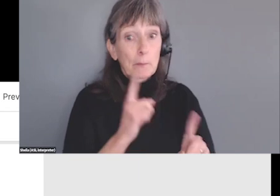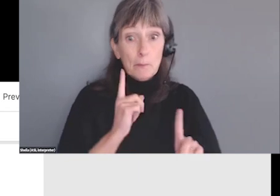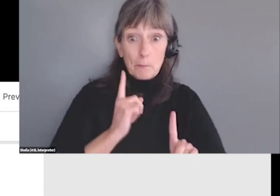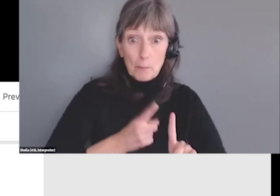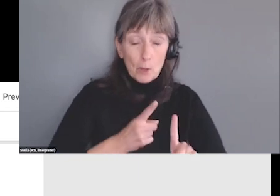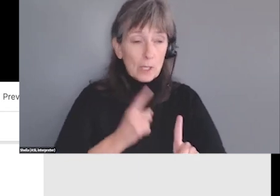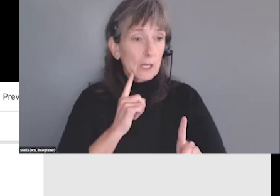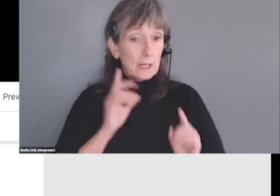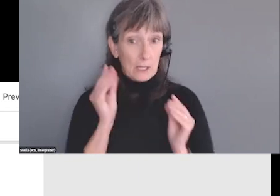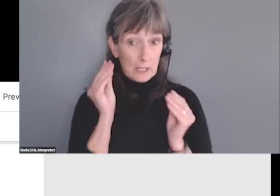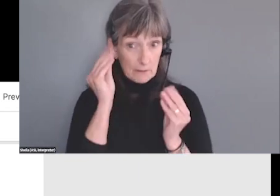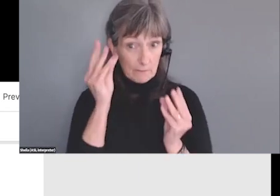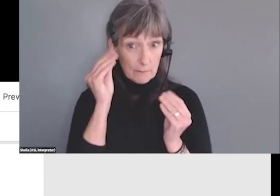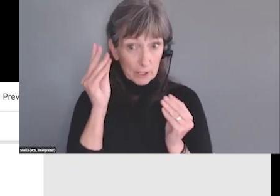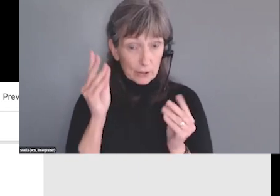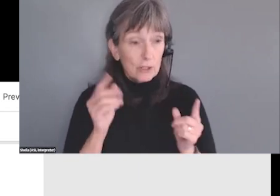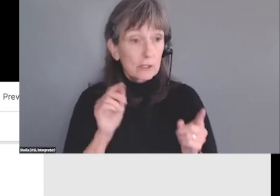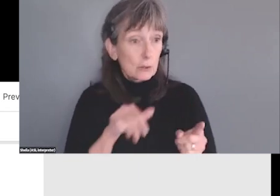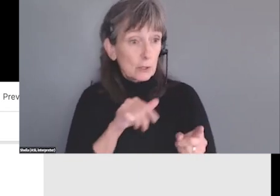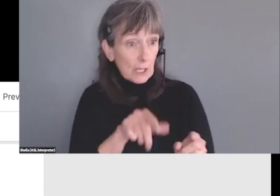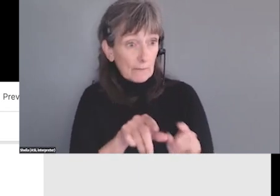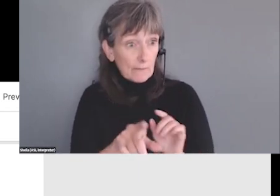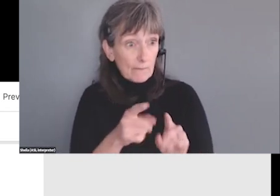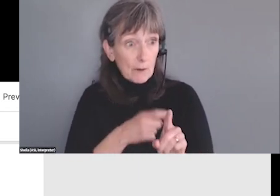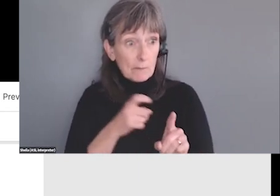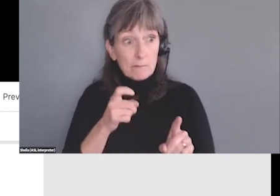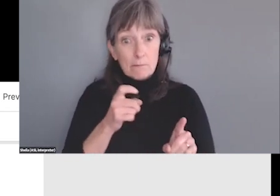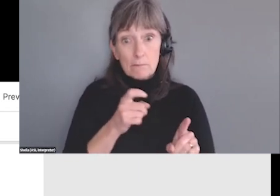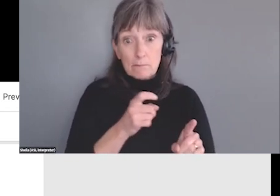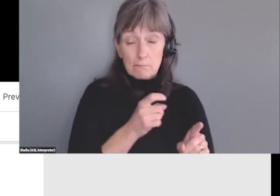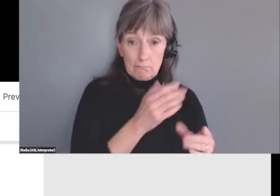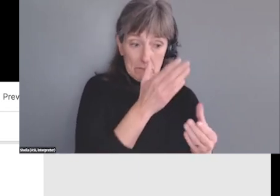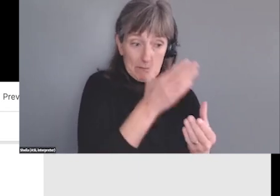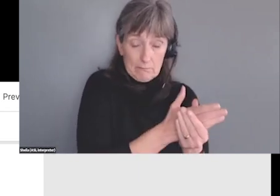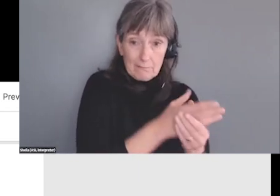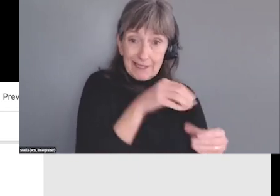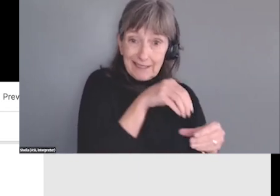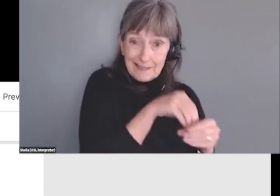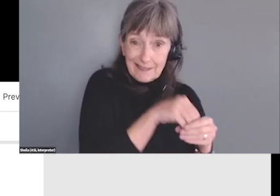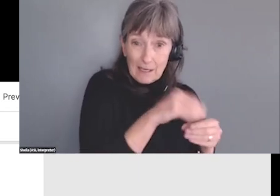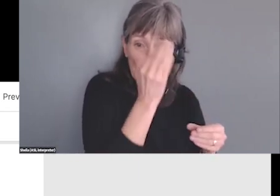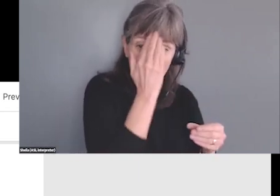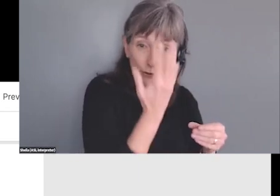that you're able to produce from a knowledge base of content that you might have written yourself